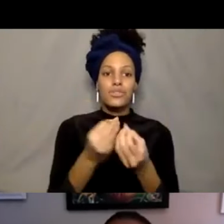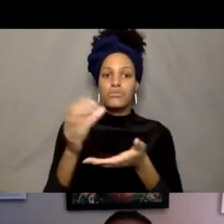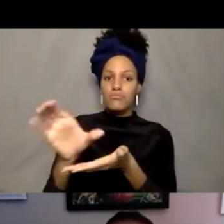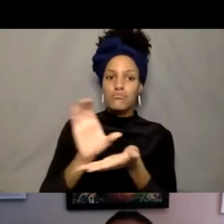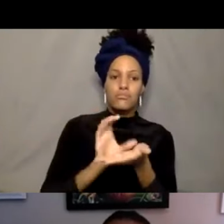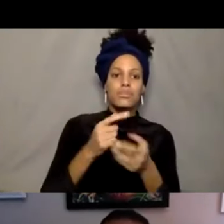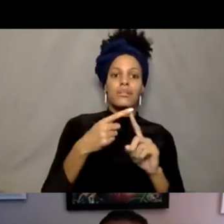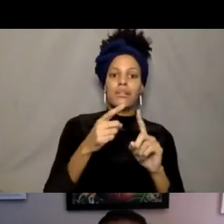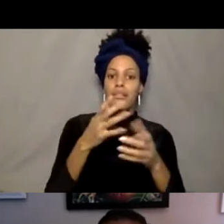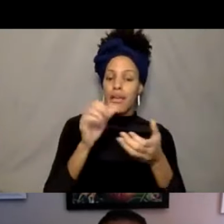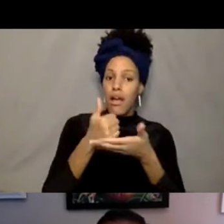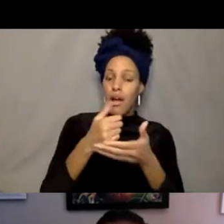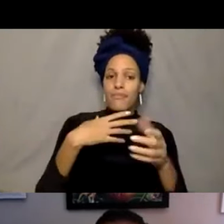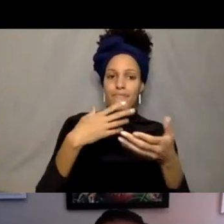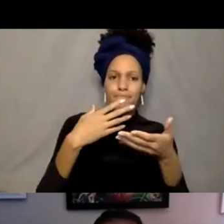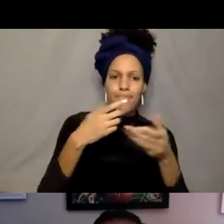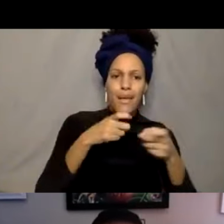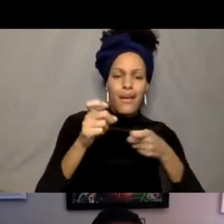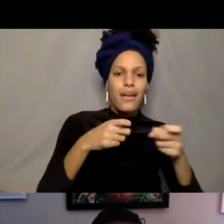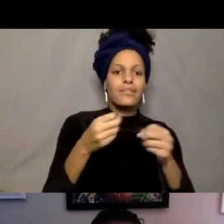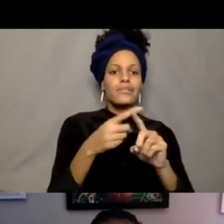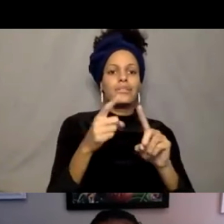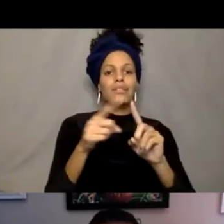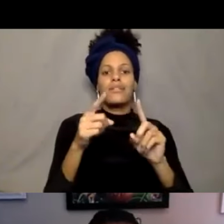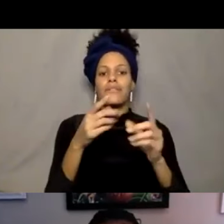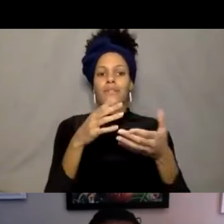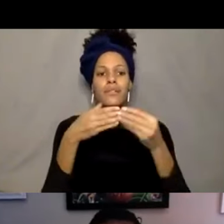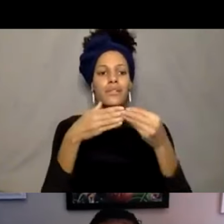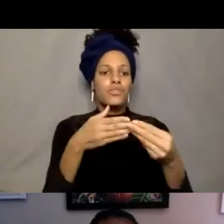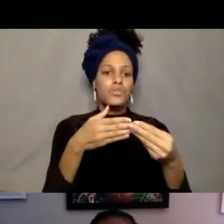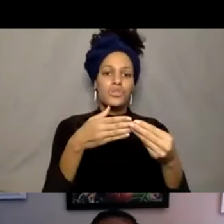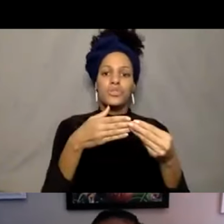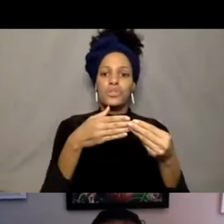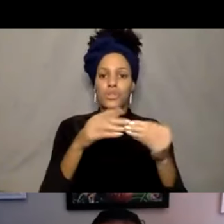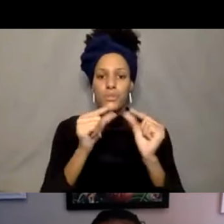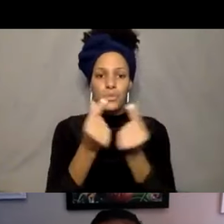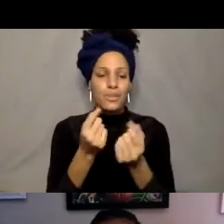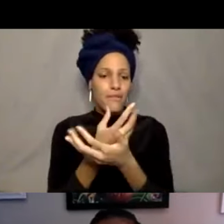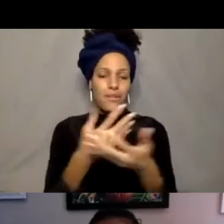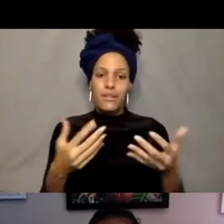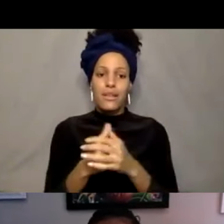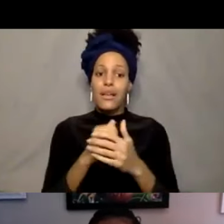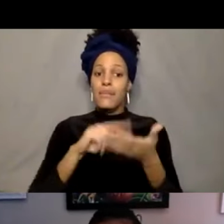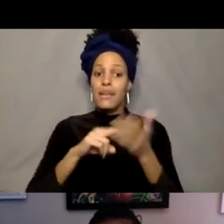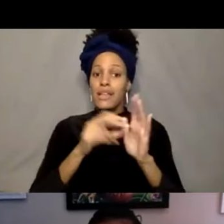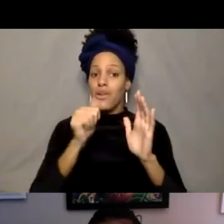and manages the financial aspects of the project on behalf of a group that does not have tax-exempt status.